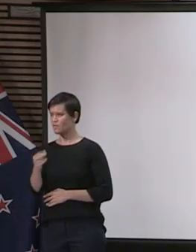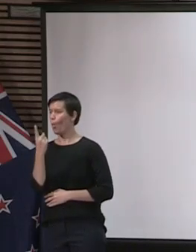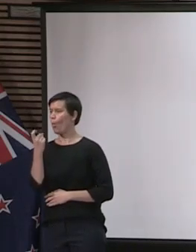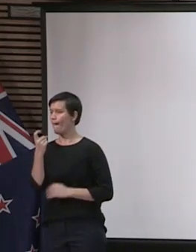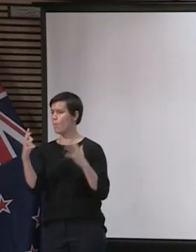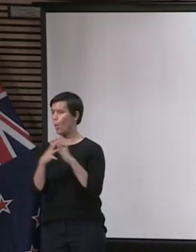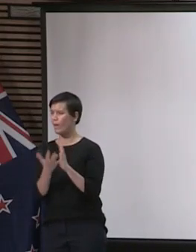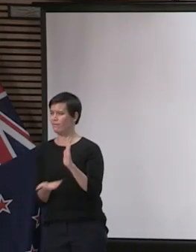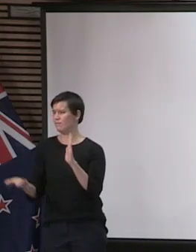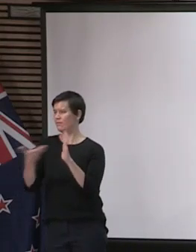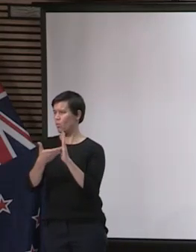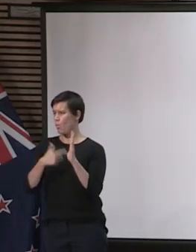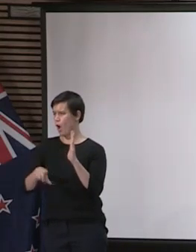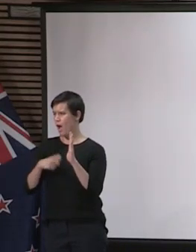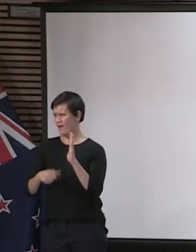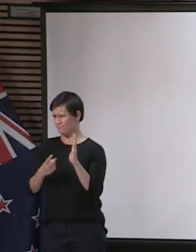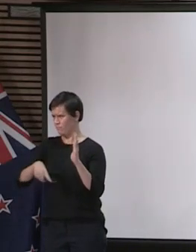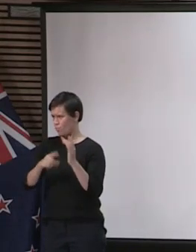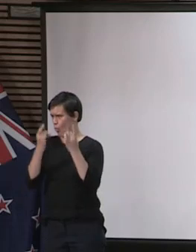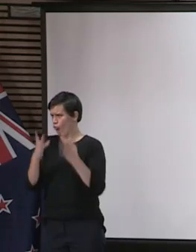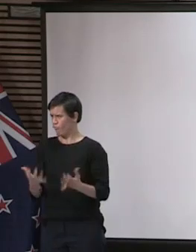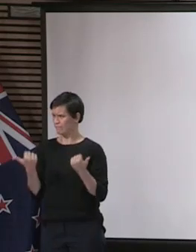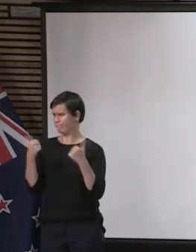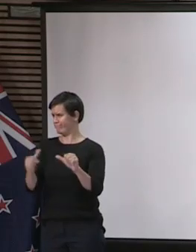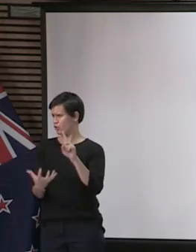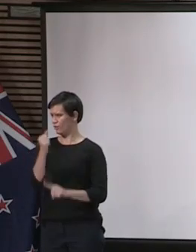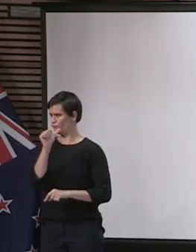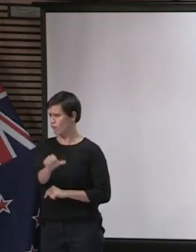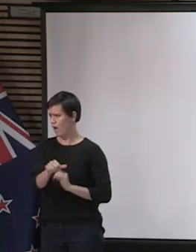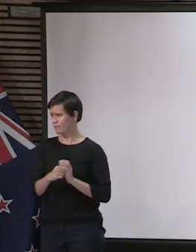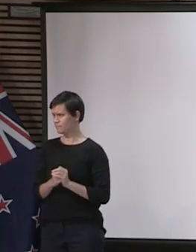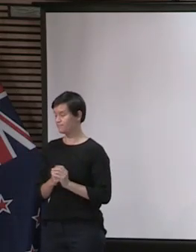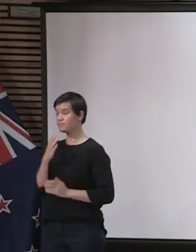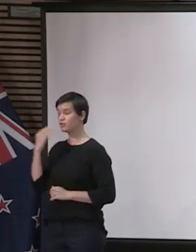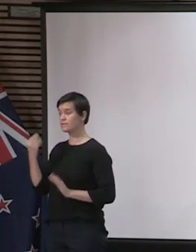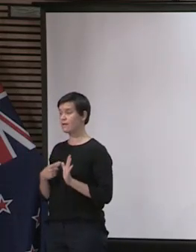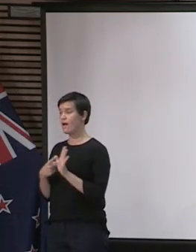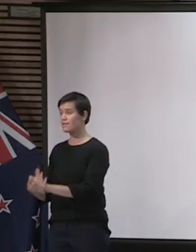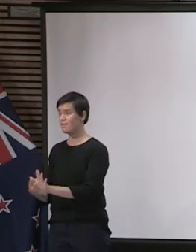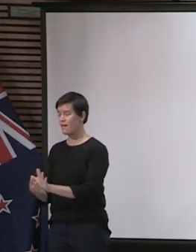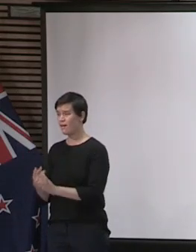four weeks and now is being asked to do a whole other woke? Haven't we made it? Haven't we got across the line?